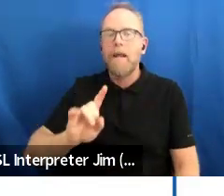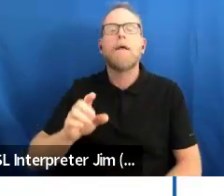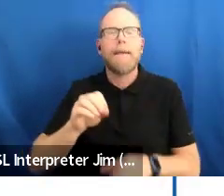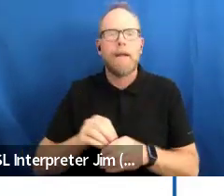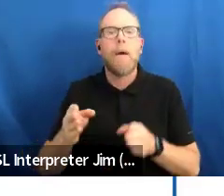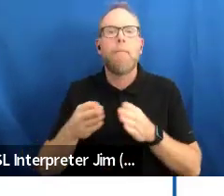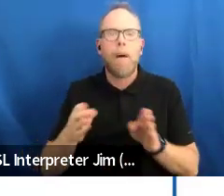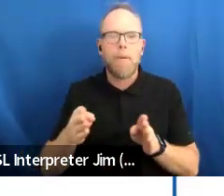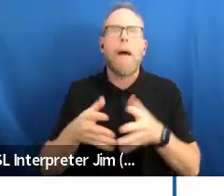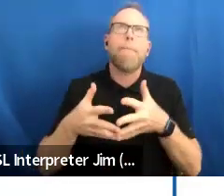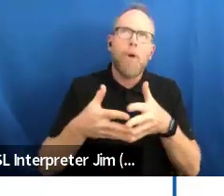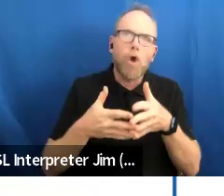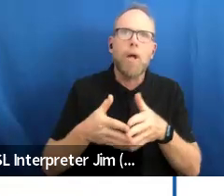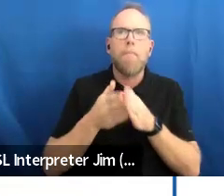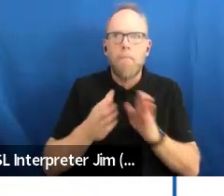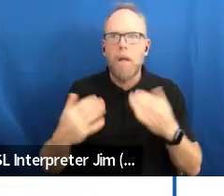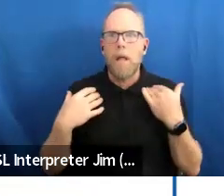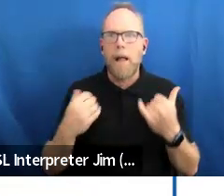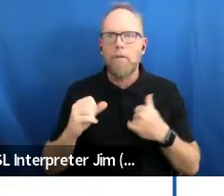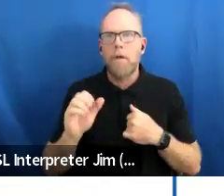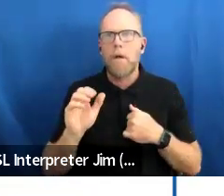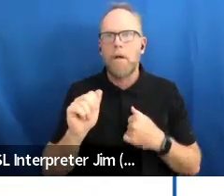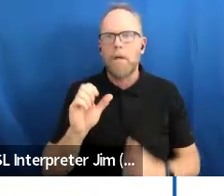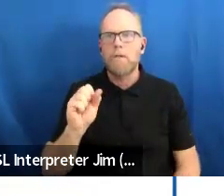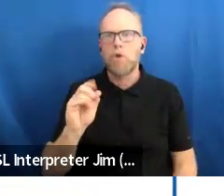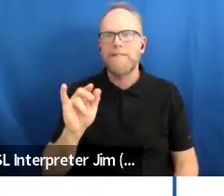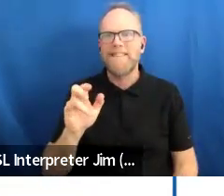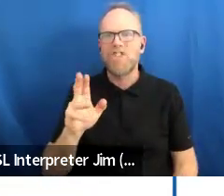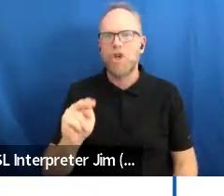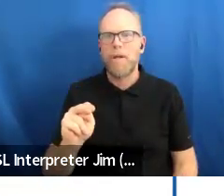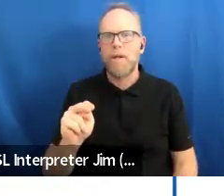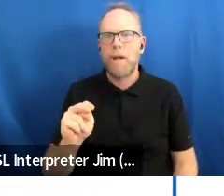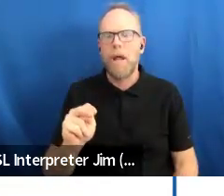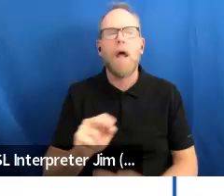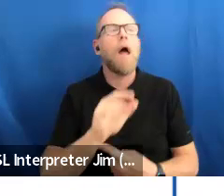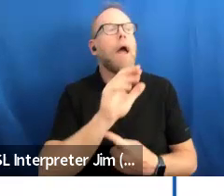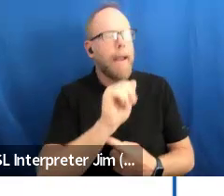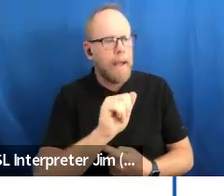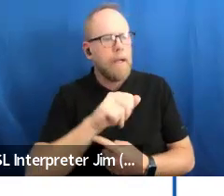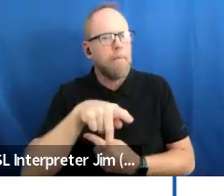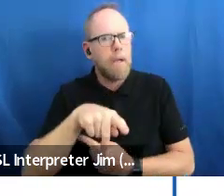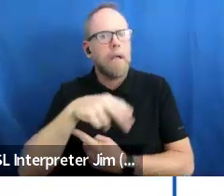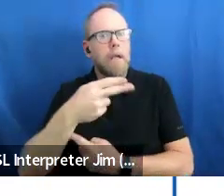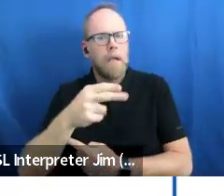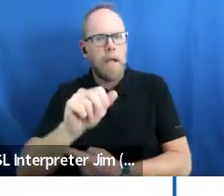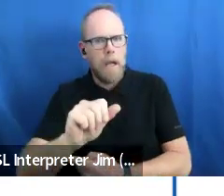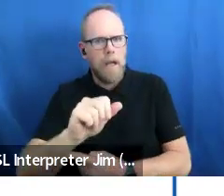American Public Health Association. JAN GARRETT: APHA. Okay. Yeah, there's a lot of statistics